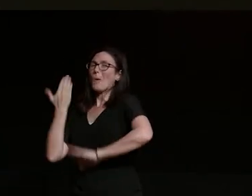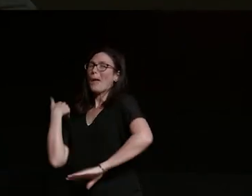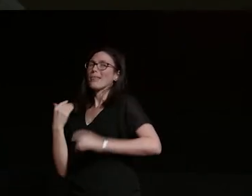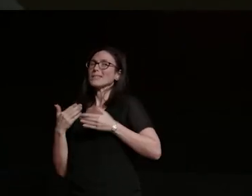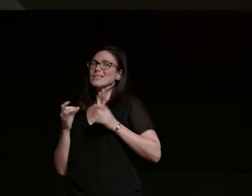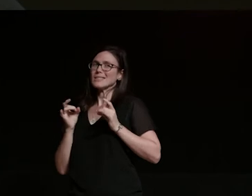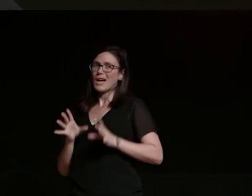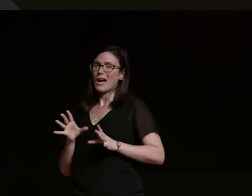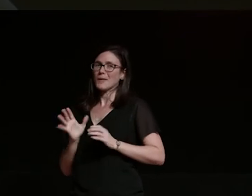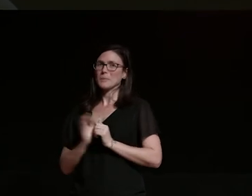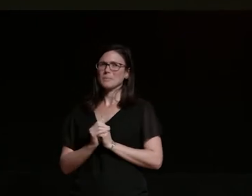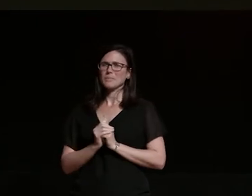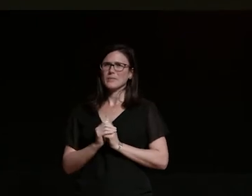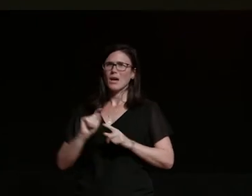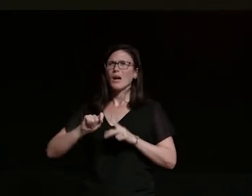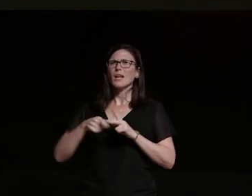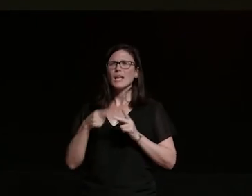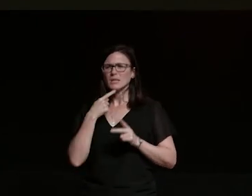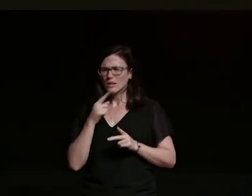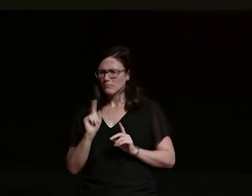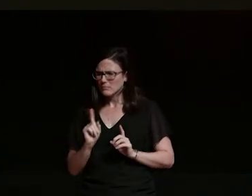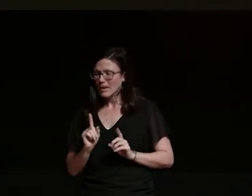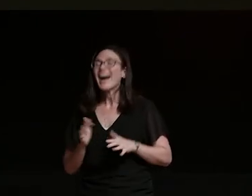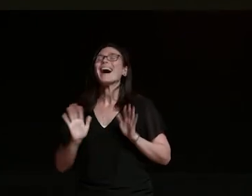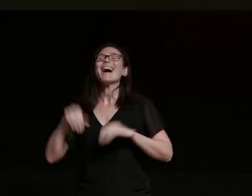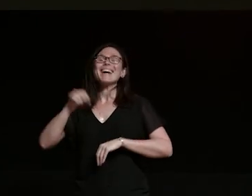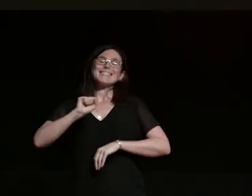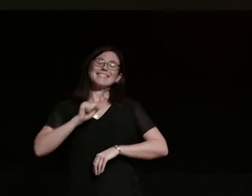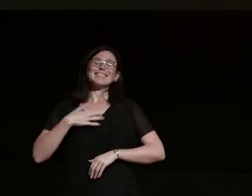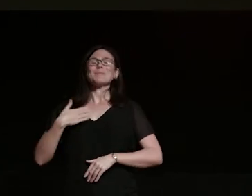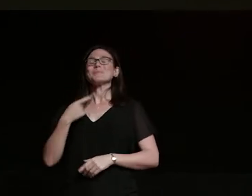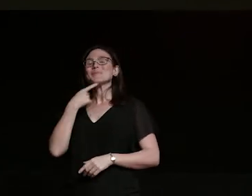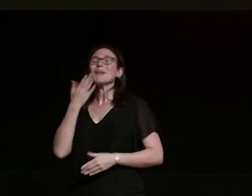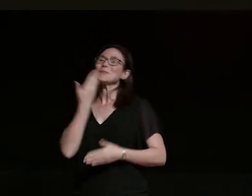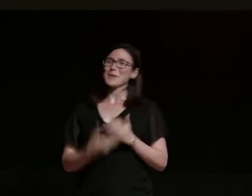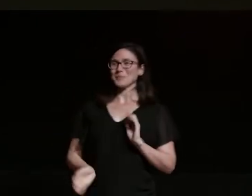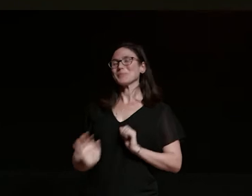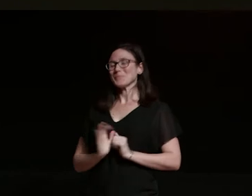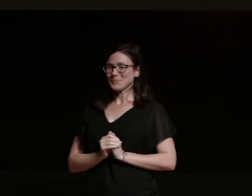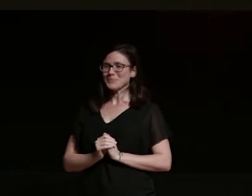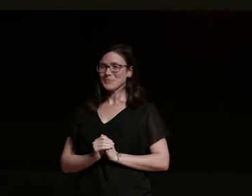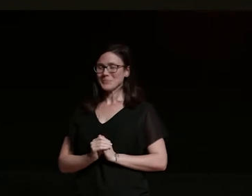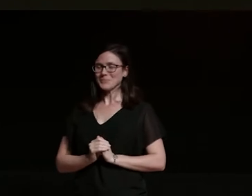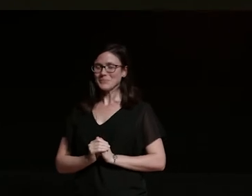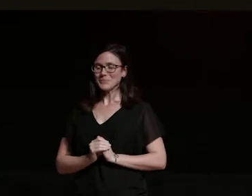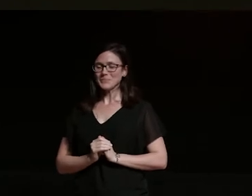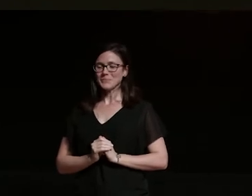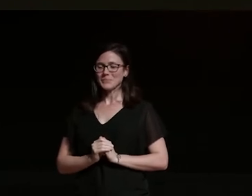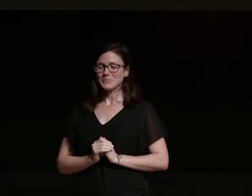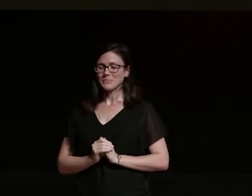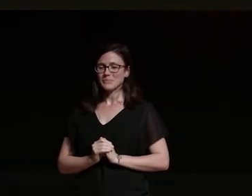what am i gonna say next oh yes so i'll tell you a story um you know these interactions